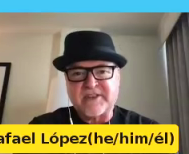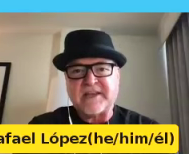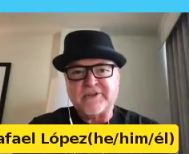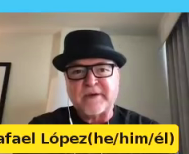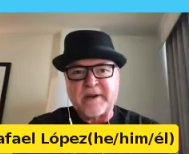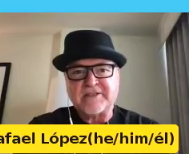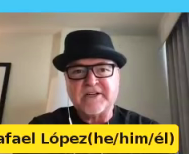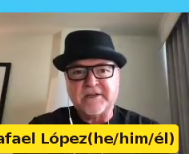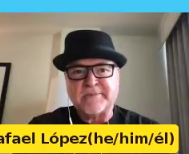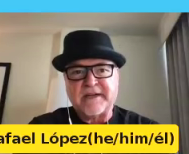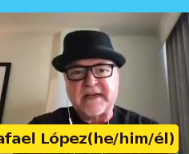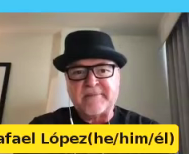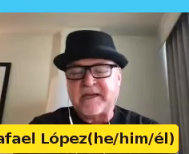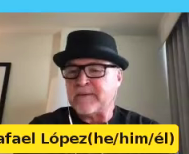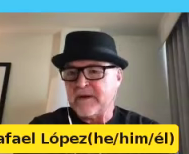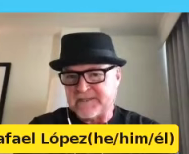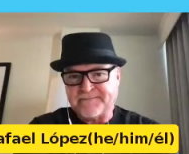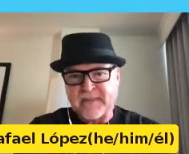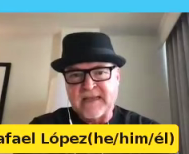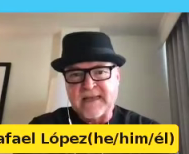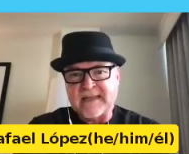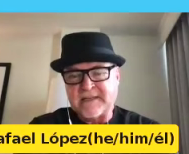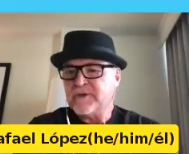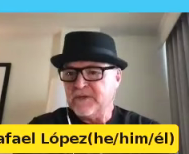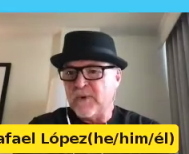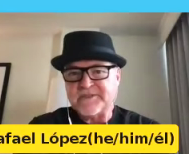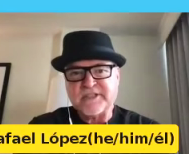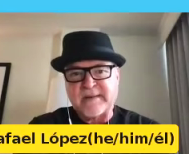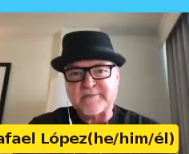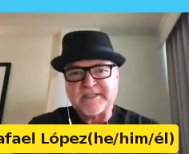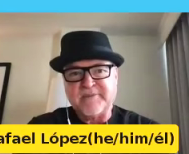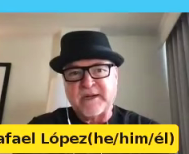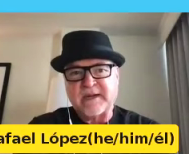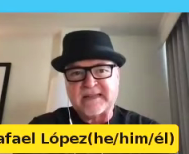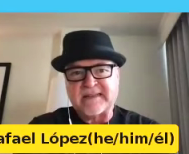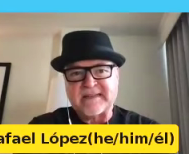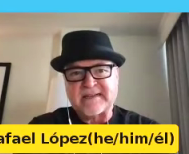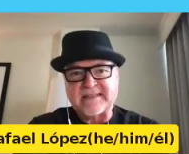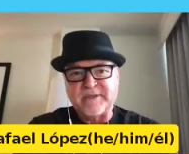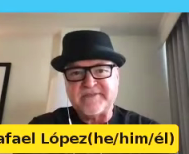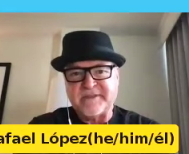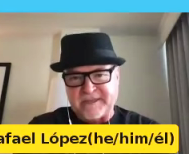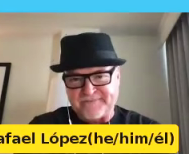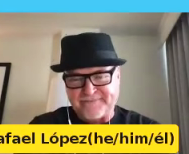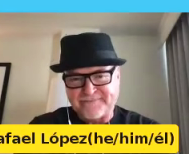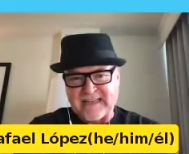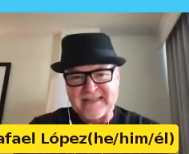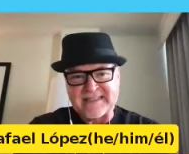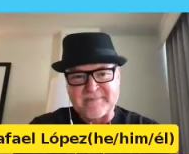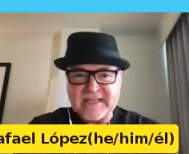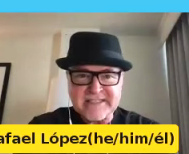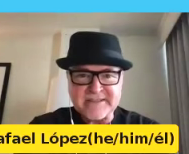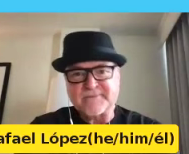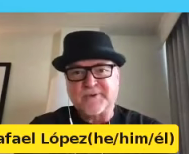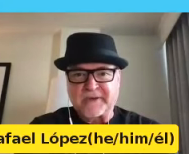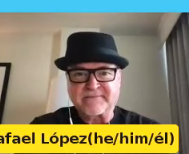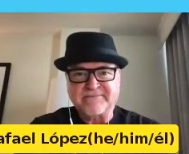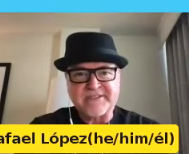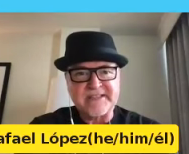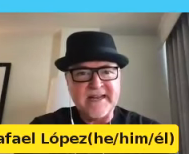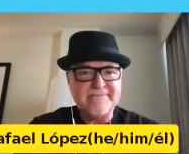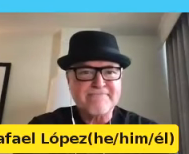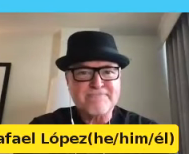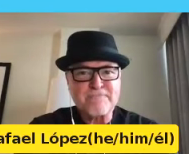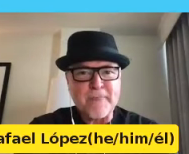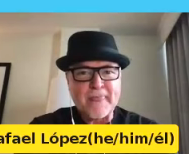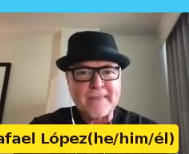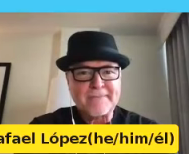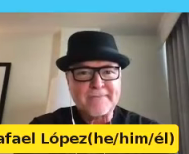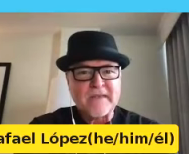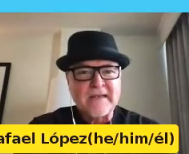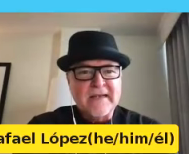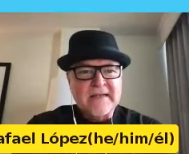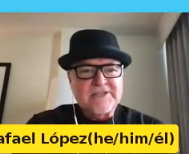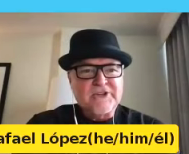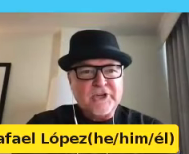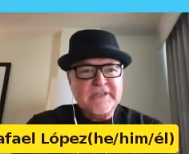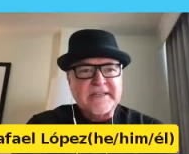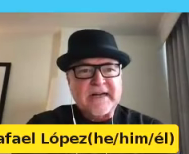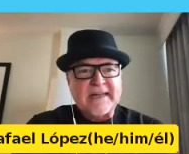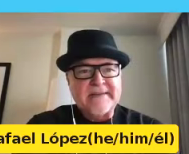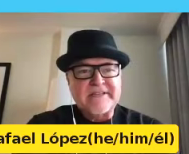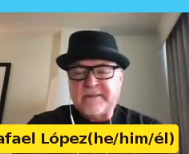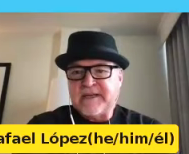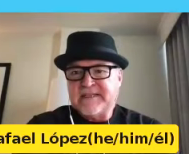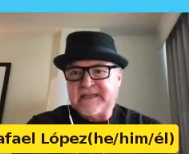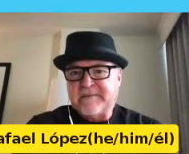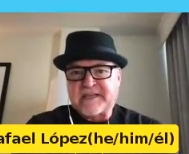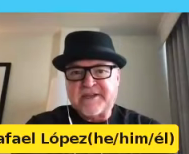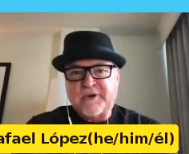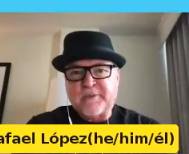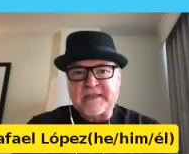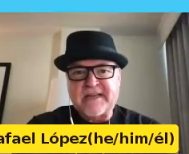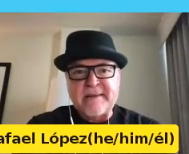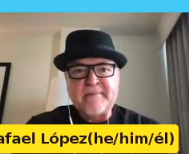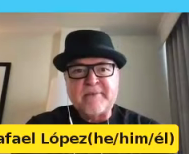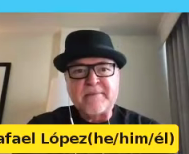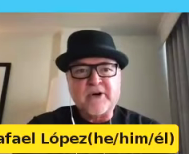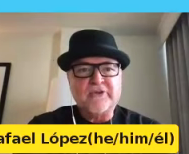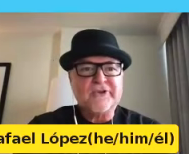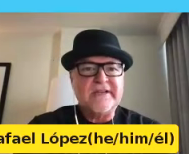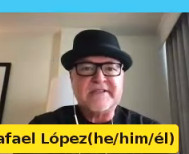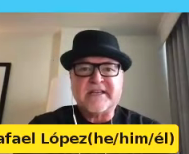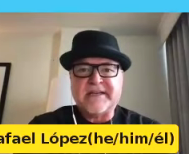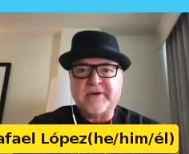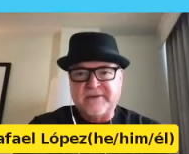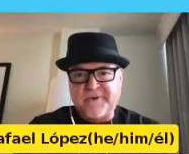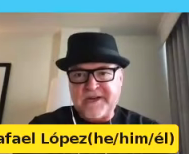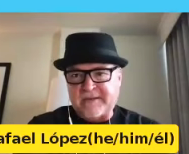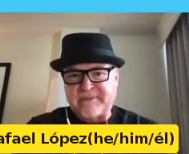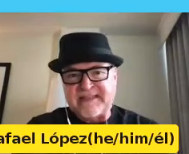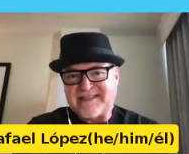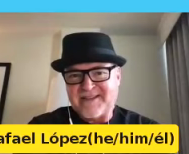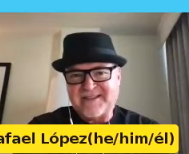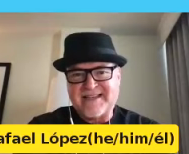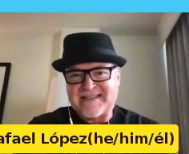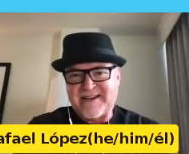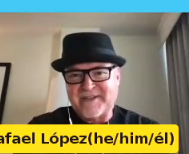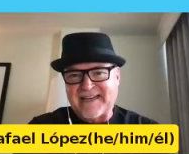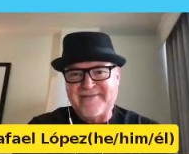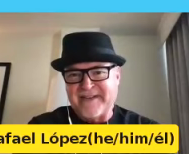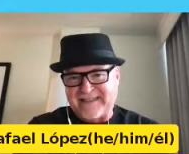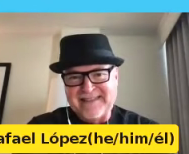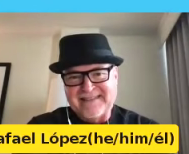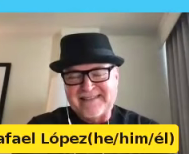If you have chromaphobia you're in a lot of trouble if you go to Mexico. Next slide. The sun of two architects that I met in the 1950s at the big university in central Mexico, I wanted to become an architect myself, I was terrible with numbers and math, I never really got along.